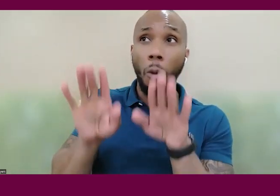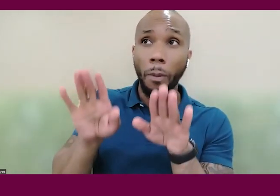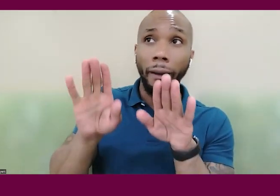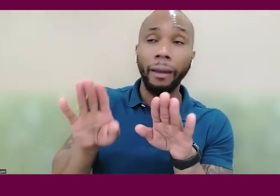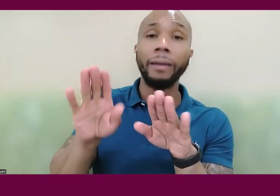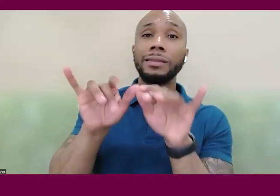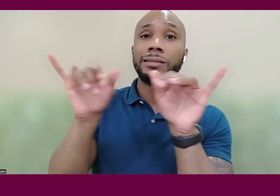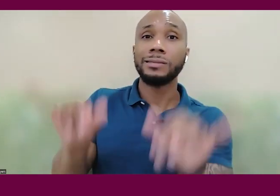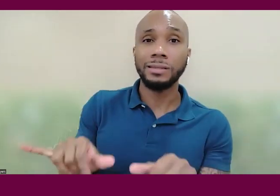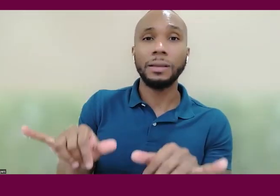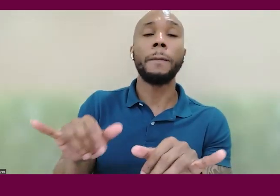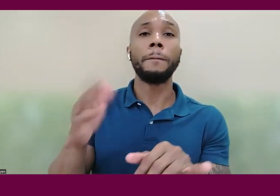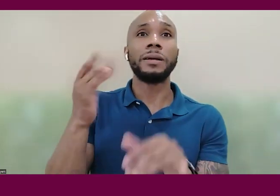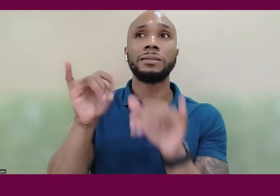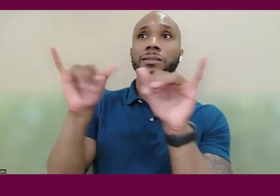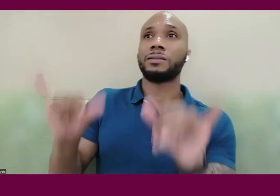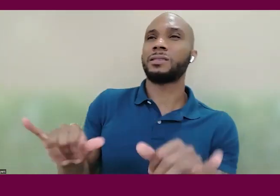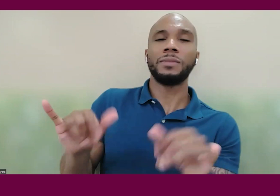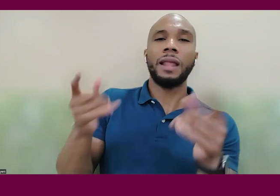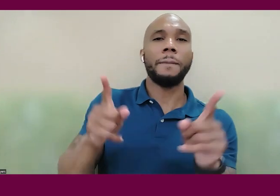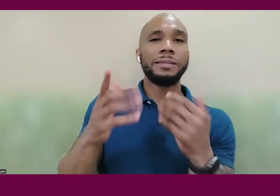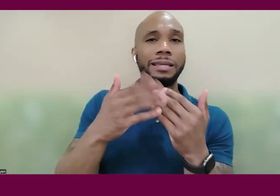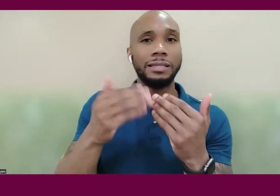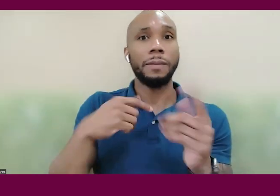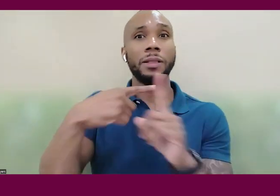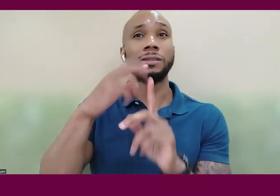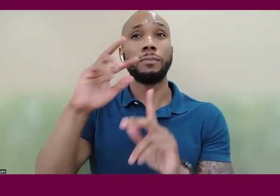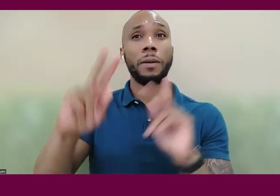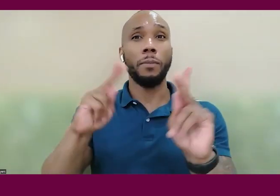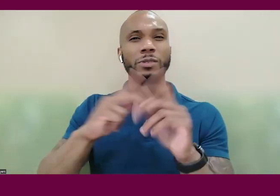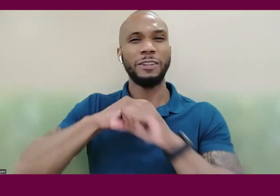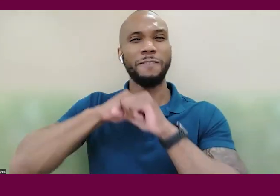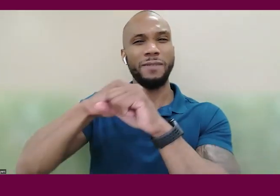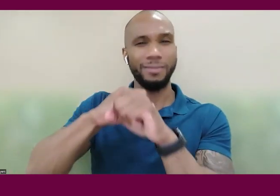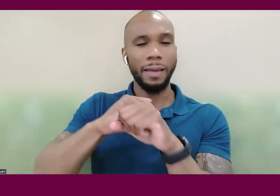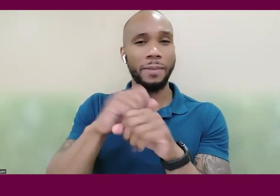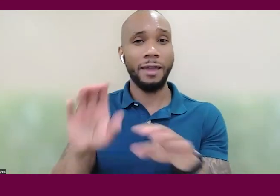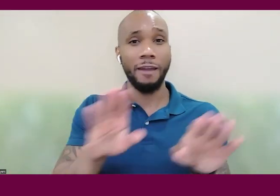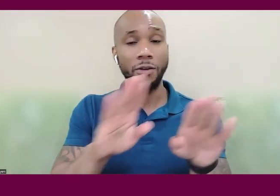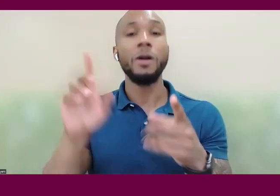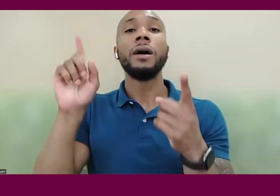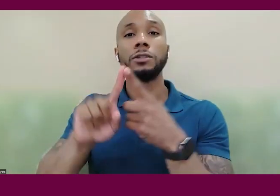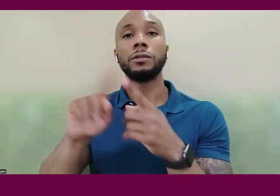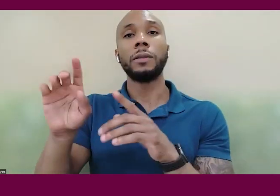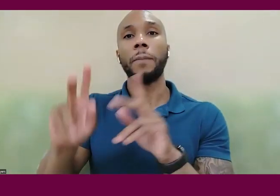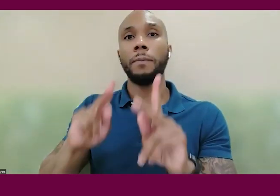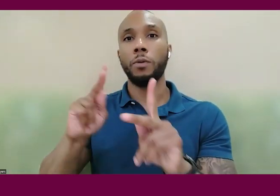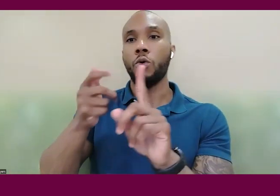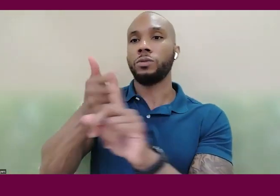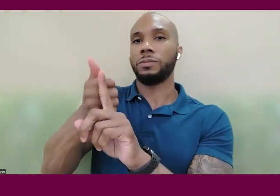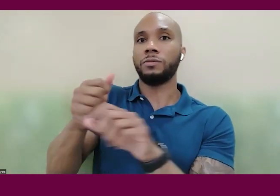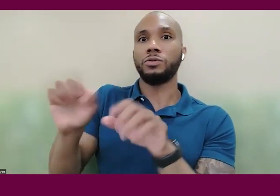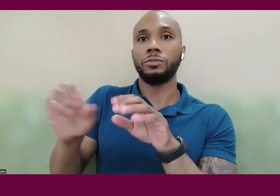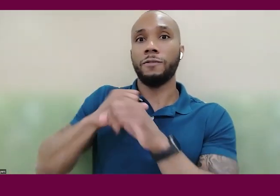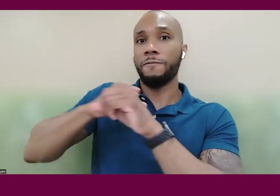because of the system, it's done quite easily and defended by people until the people become victims, and then they don't defend it.